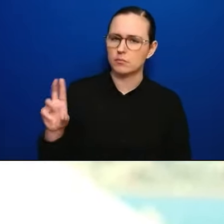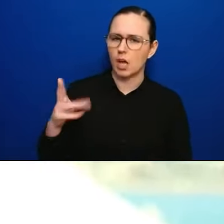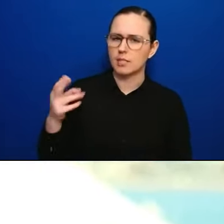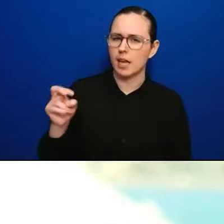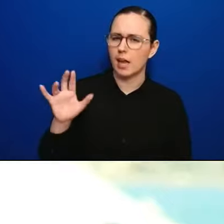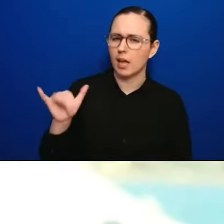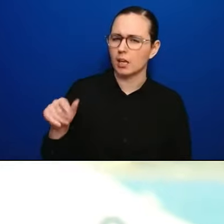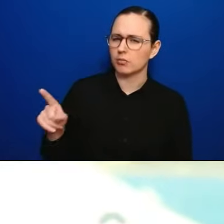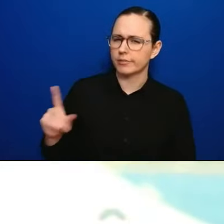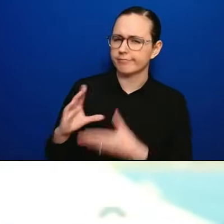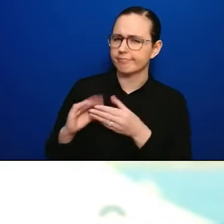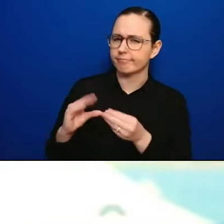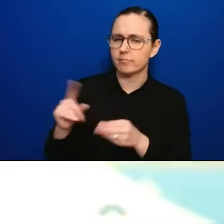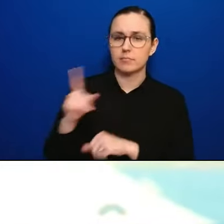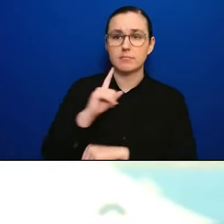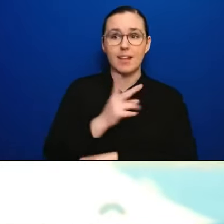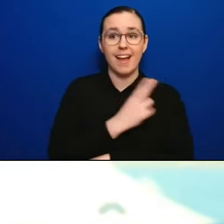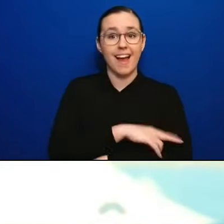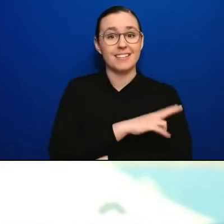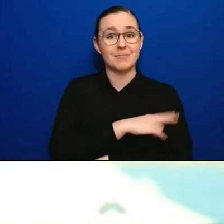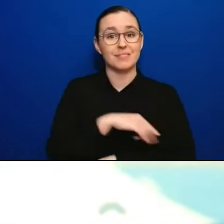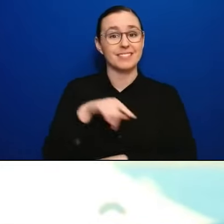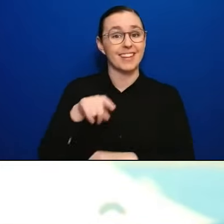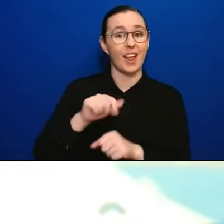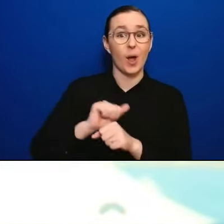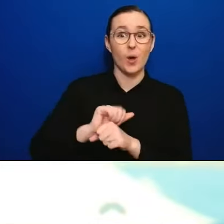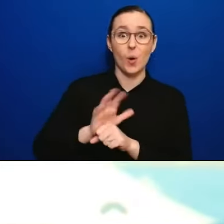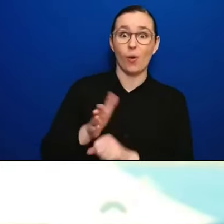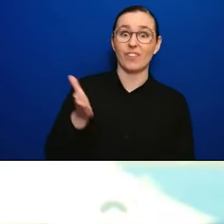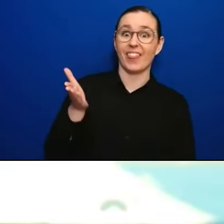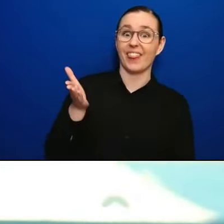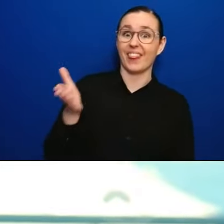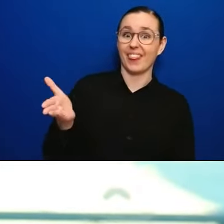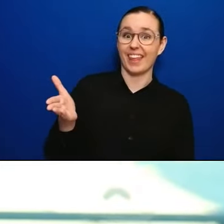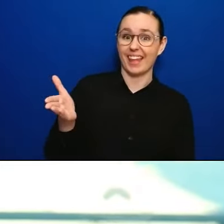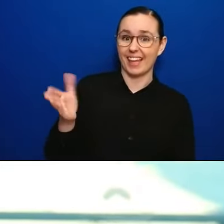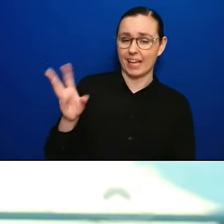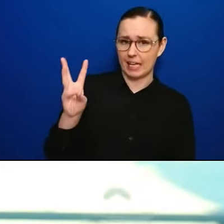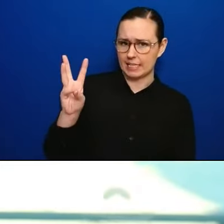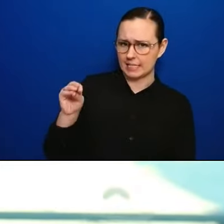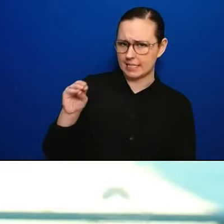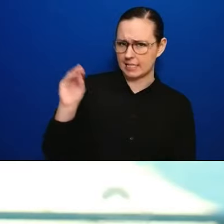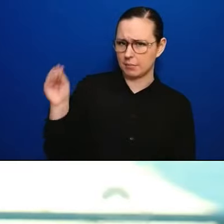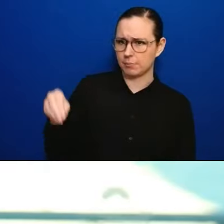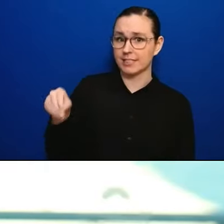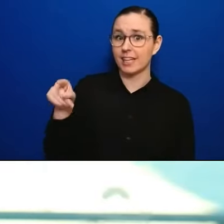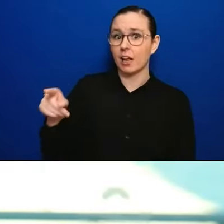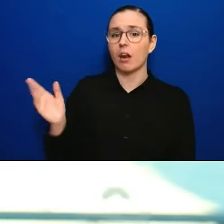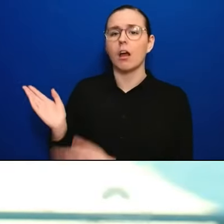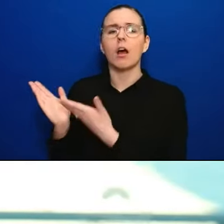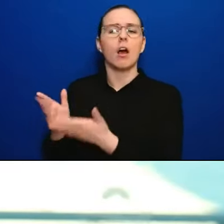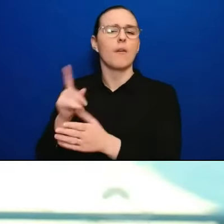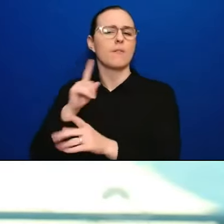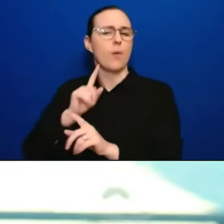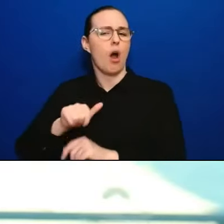Belle, did you have a follow-up? Dr. Henry, I think you said 60% of COVID cases in hospitals